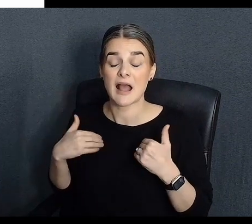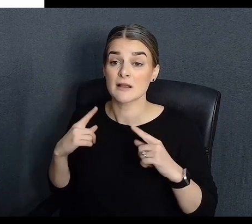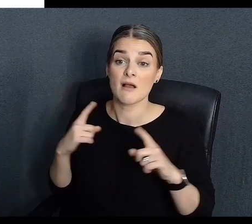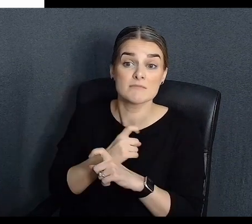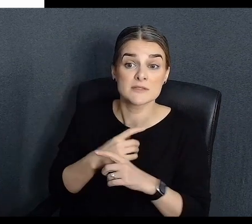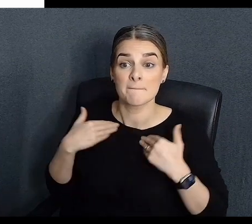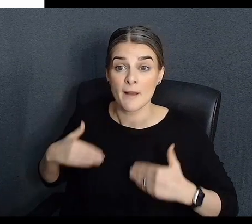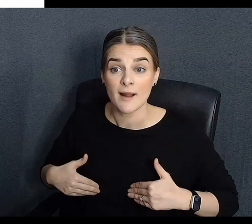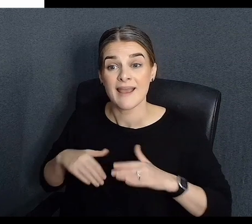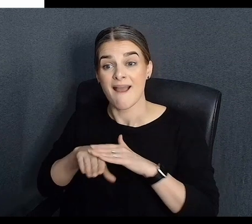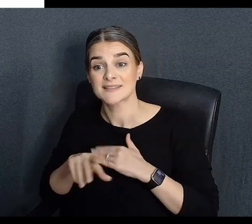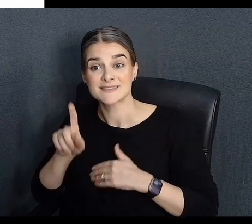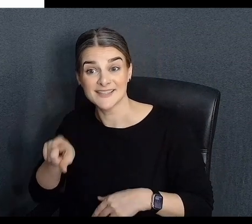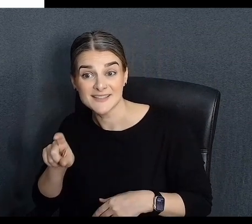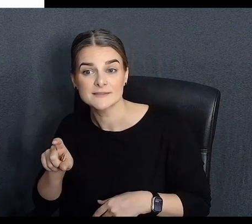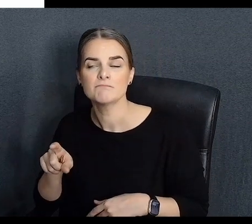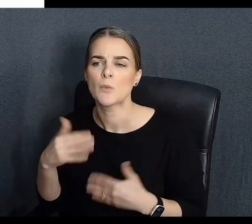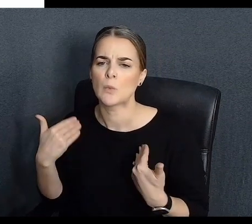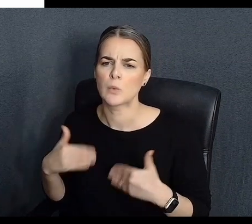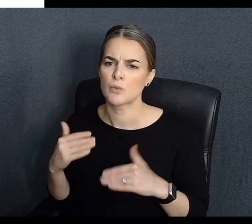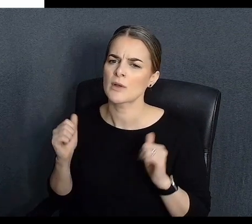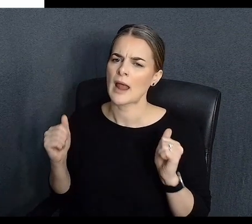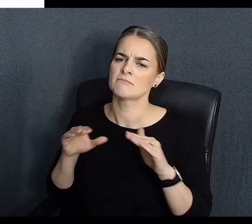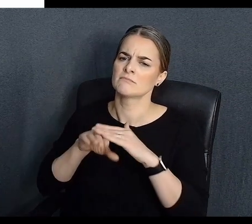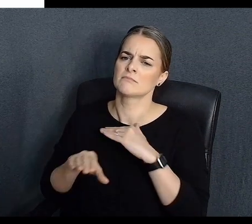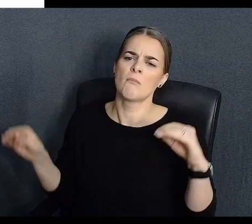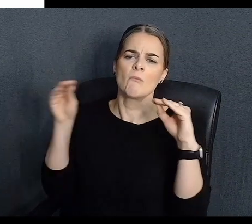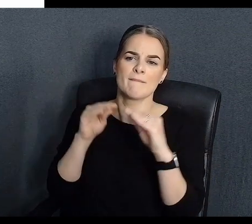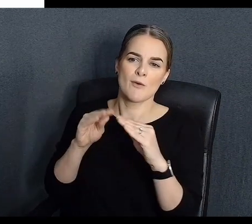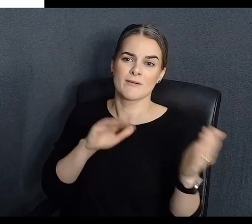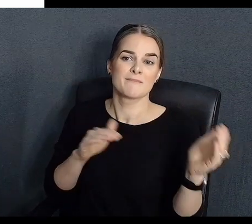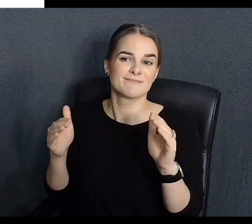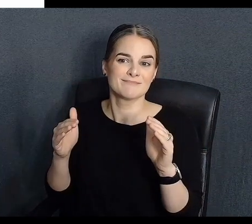needs, they can do a lot more than just communicate using their device.